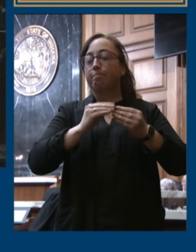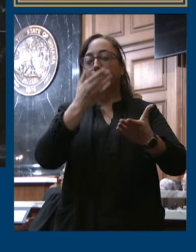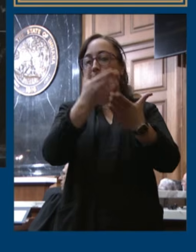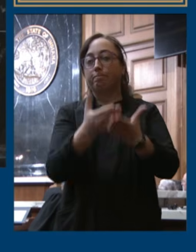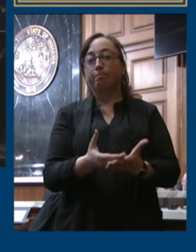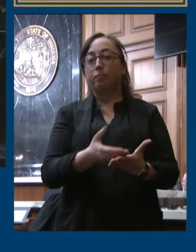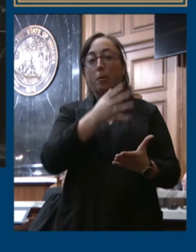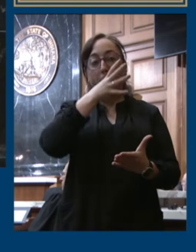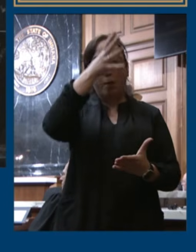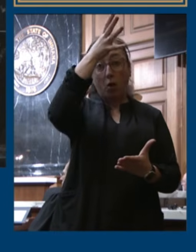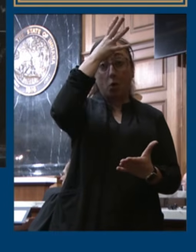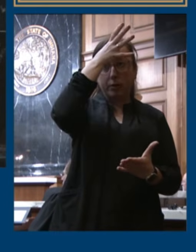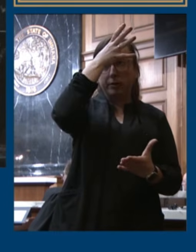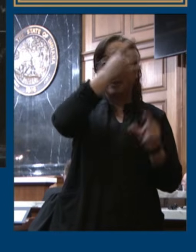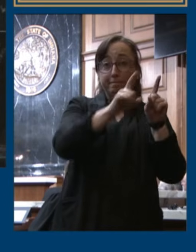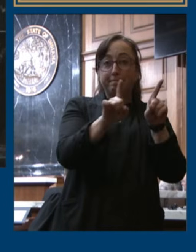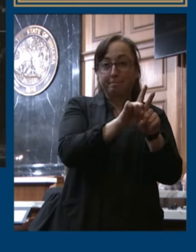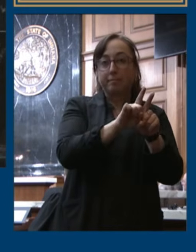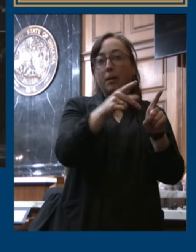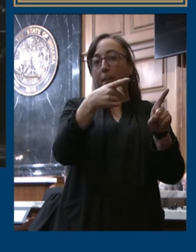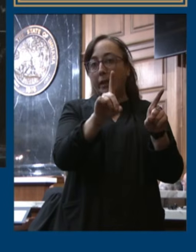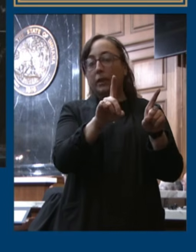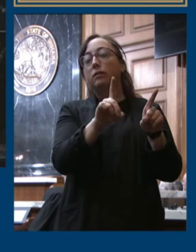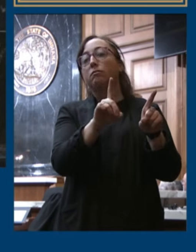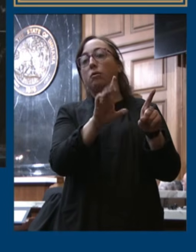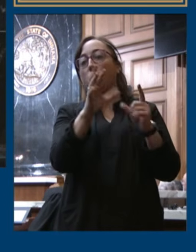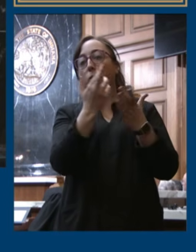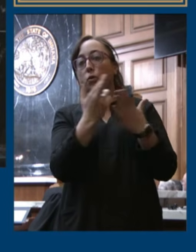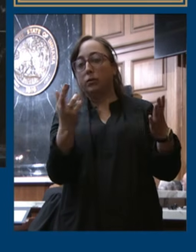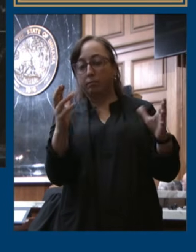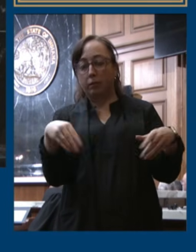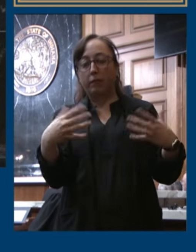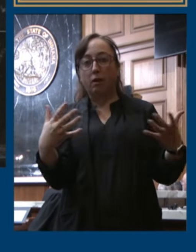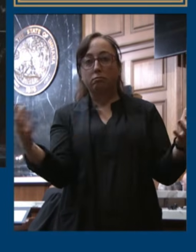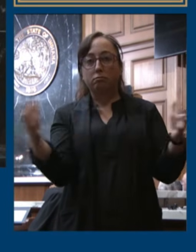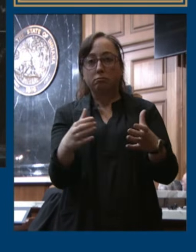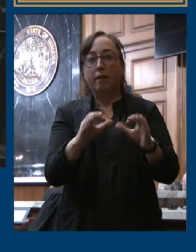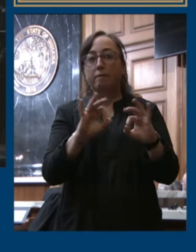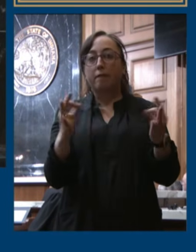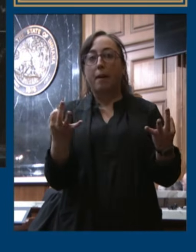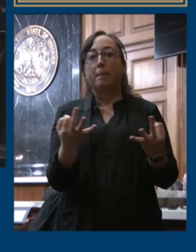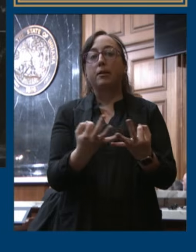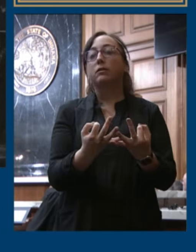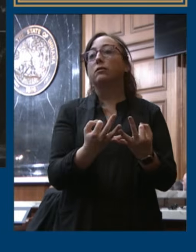WHEN WE EQUIP PARENTS WITH PUBLIC DEFENDERS AND THE TOOLS THEY NEED, FAMILIES FIND THEIR